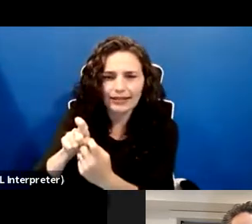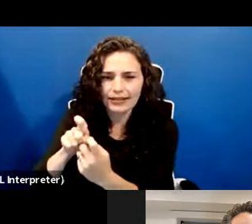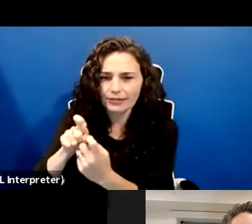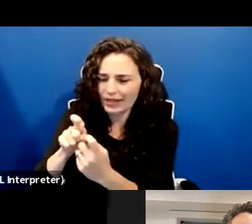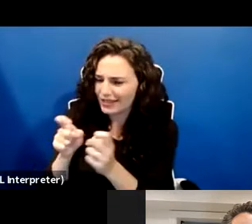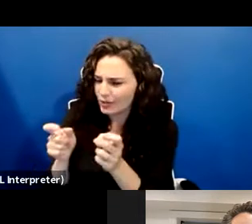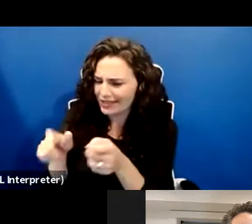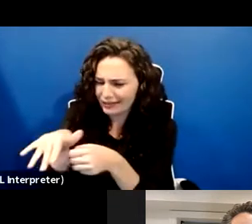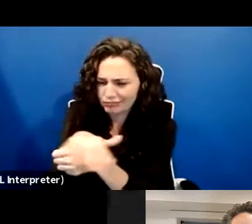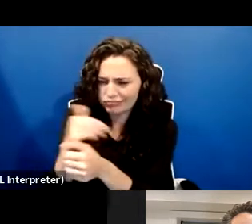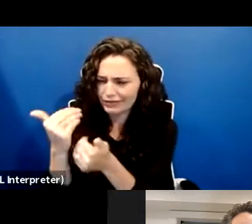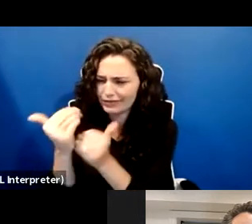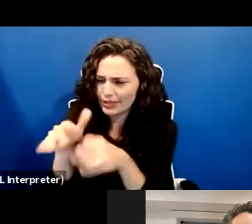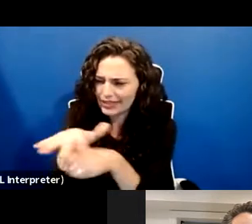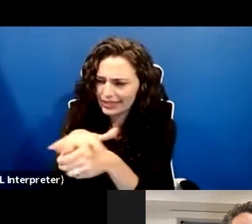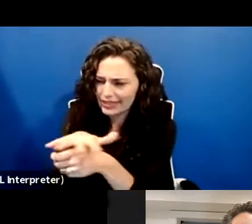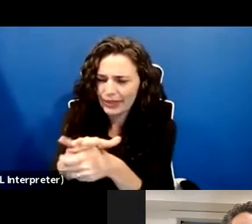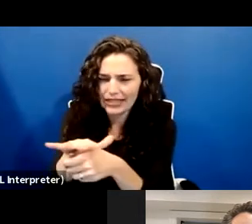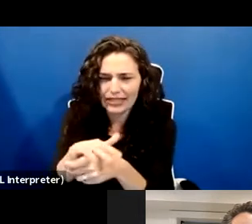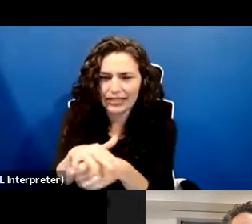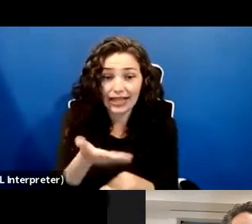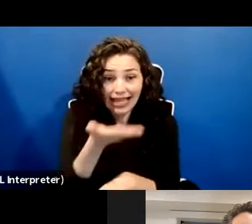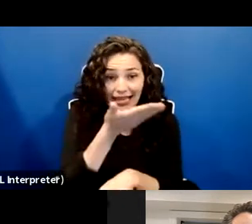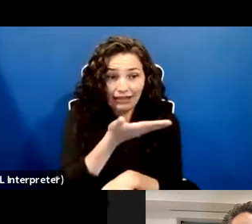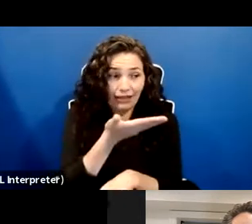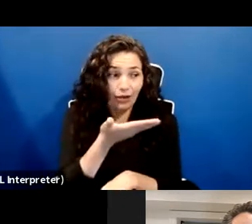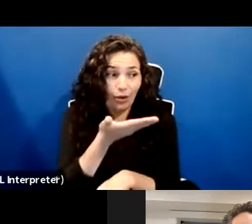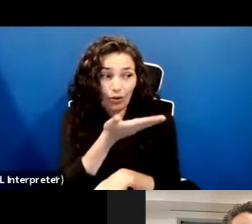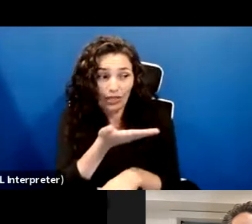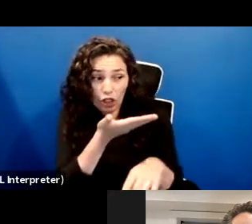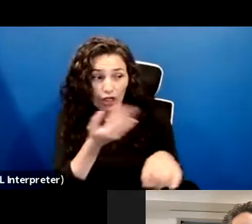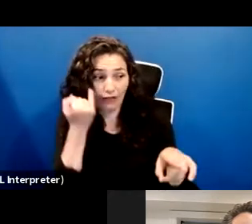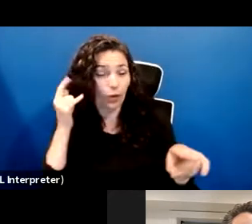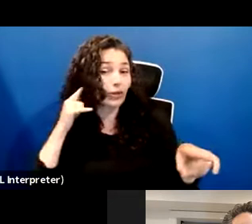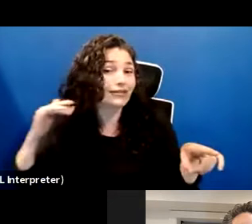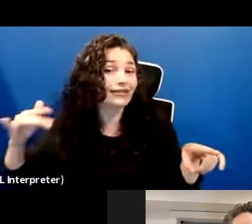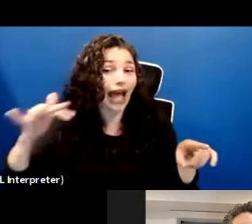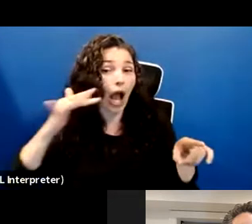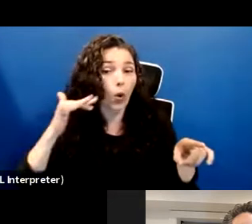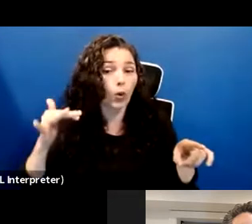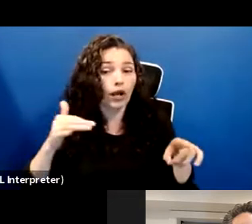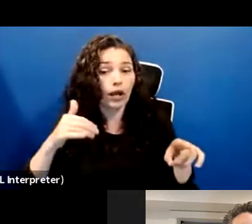We could hear their sound, whether, cause they're walking around, nobody's gonna really wait for you.